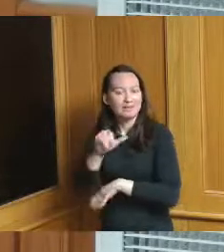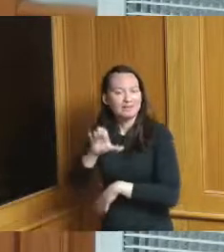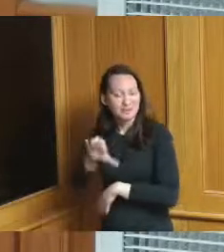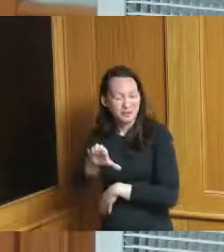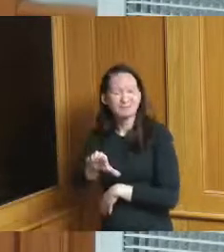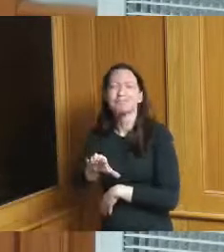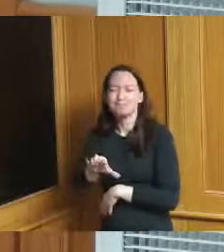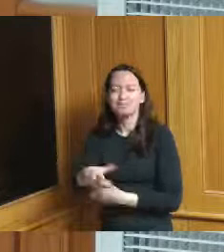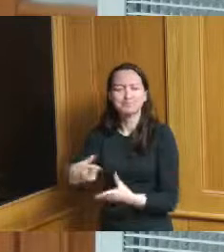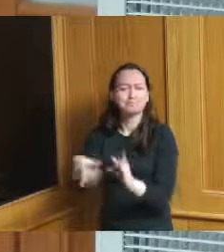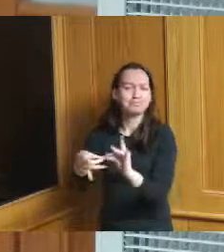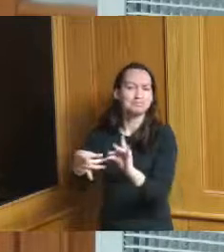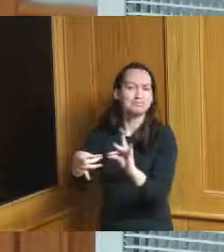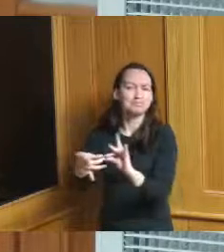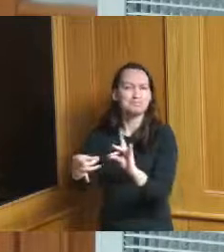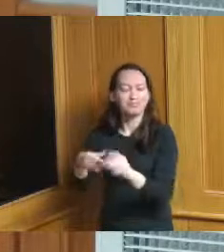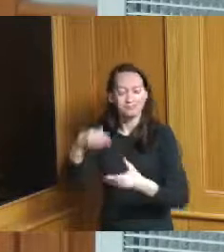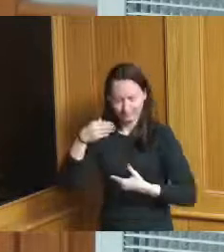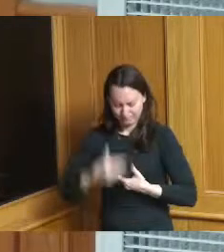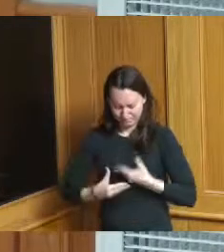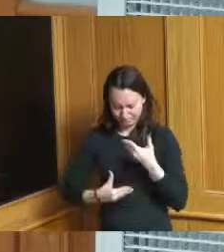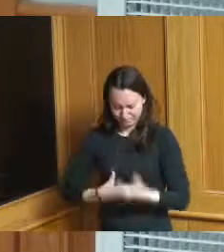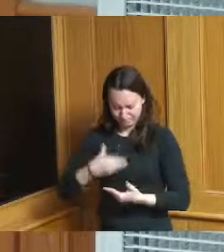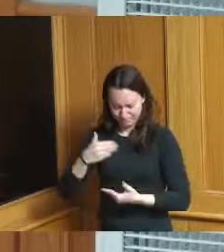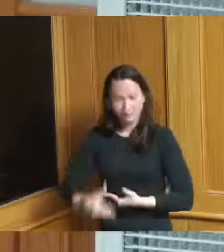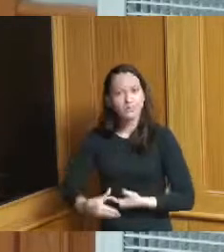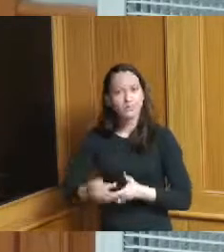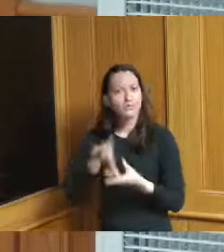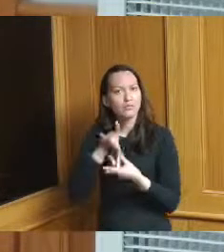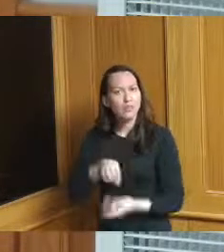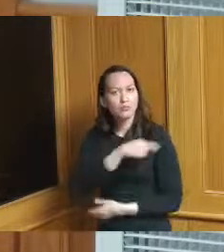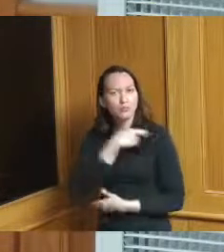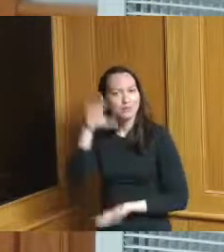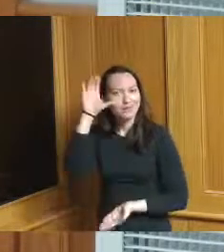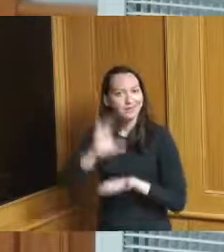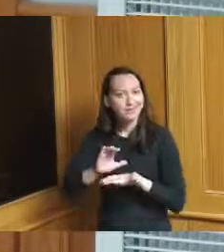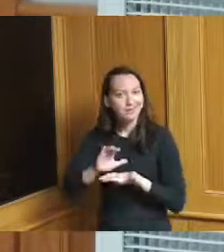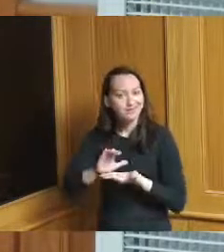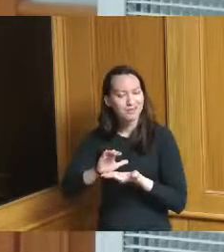talked about the steps we need to take to mitigate the risks of Covid-19 to the black and brown